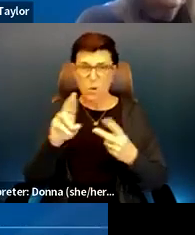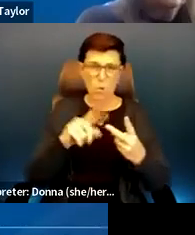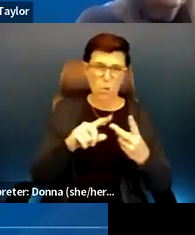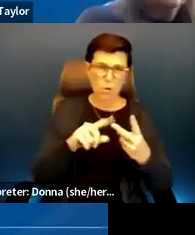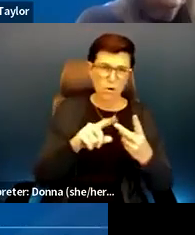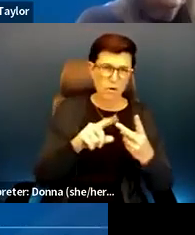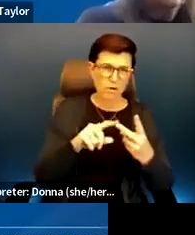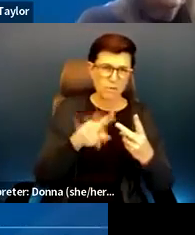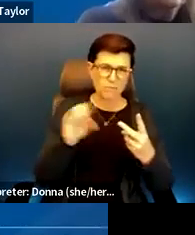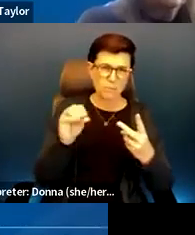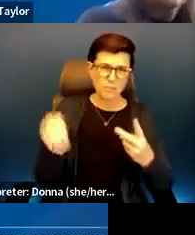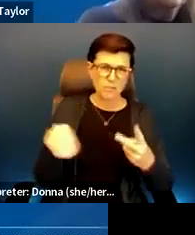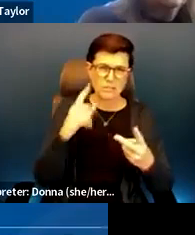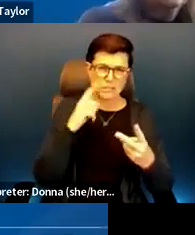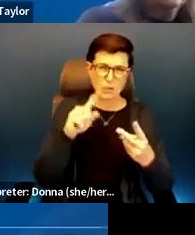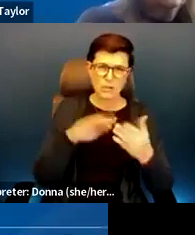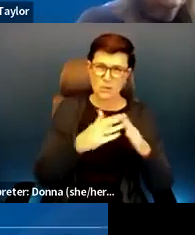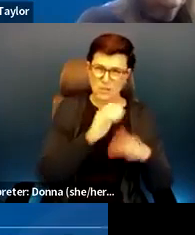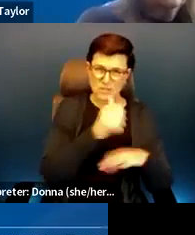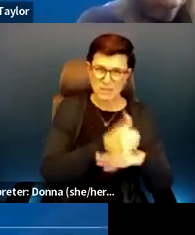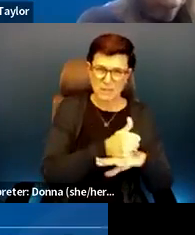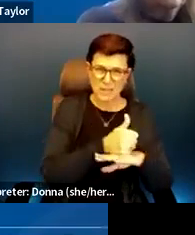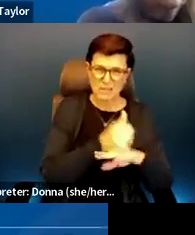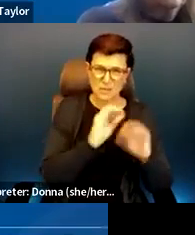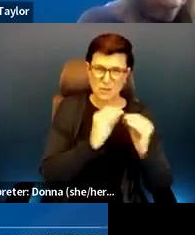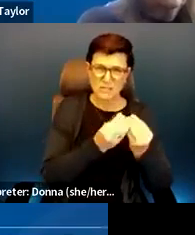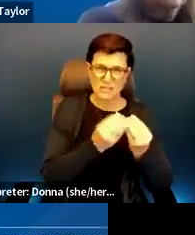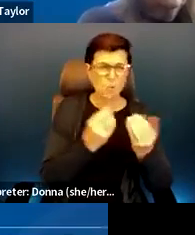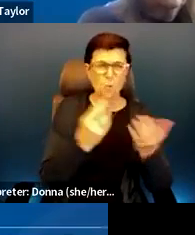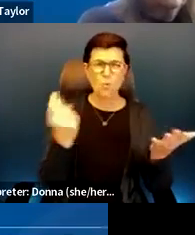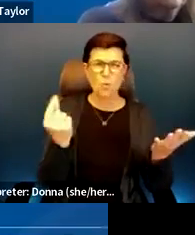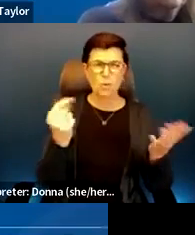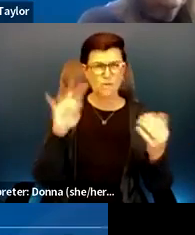community-based organizations or is the 40%